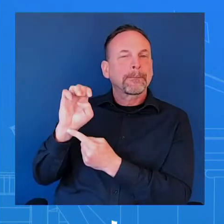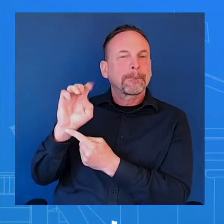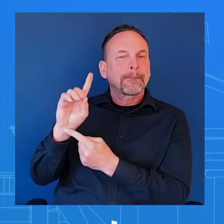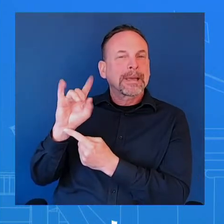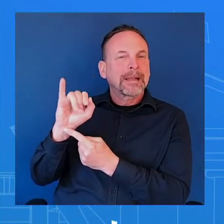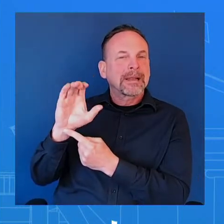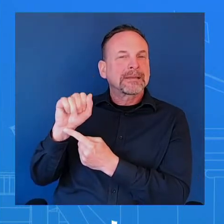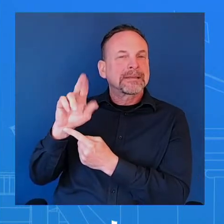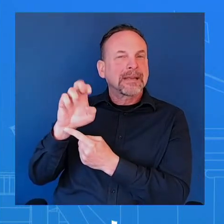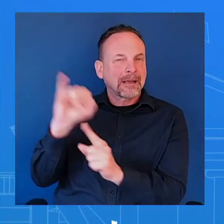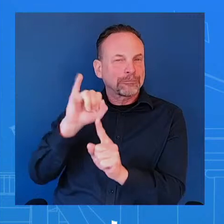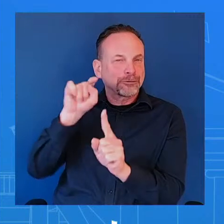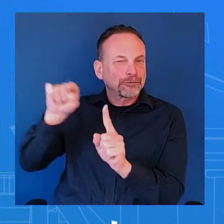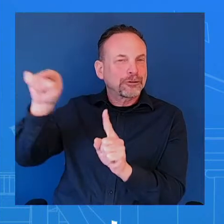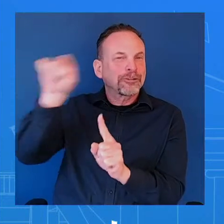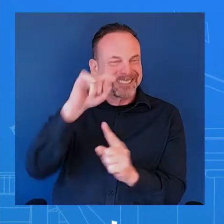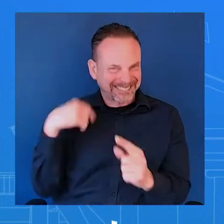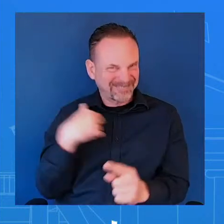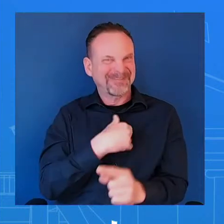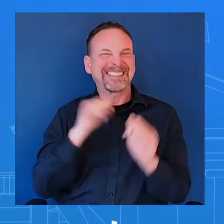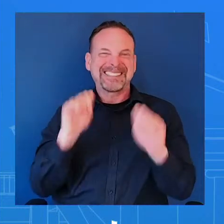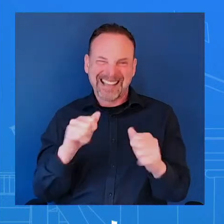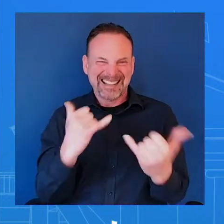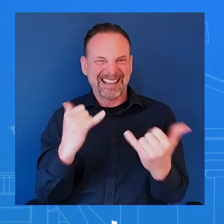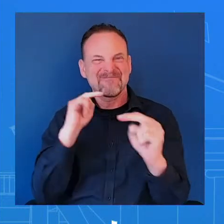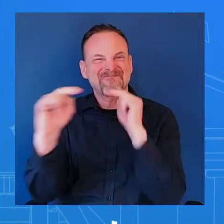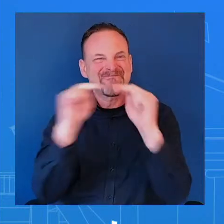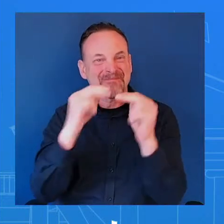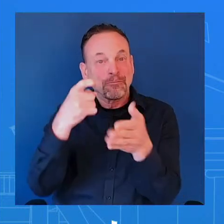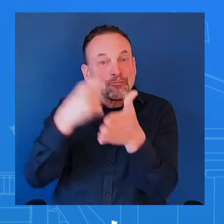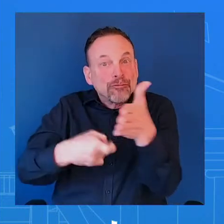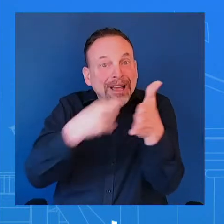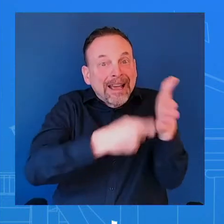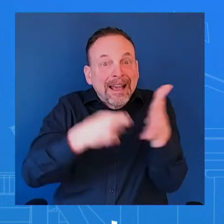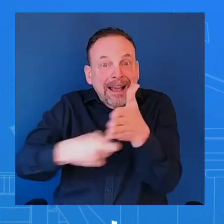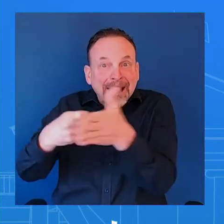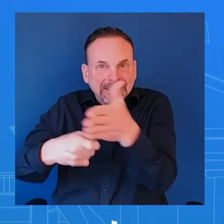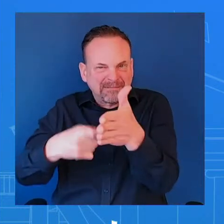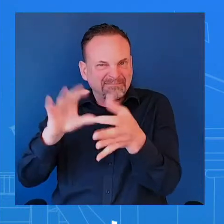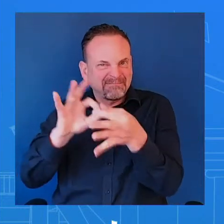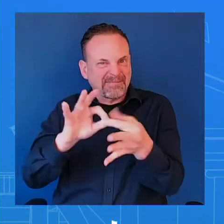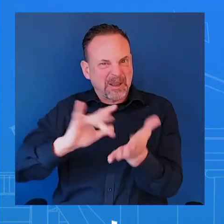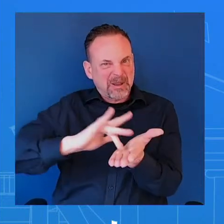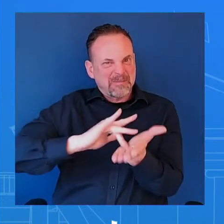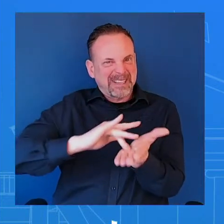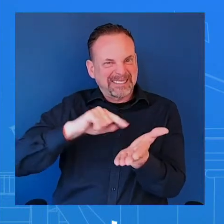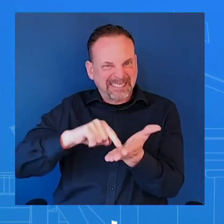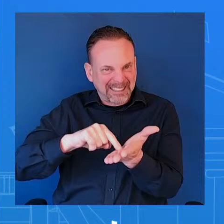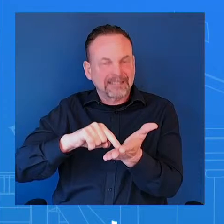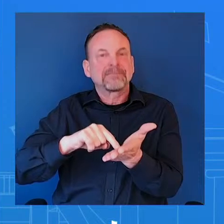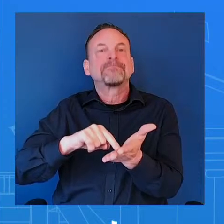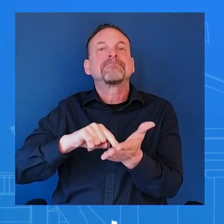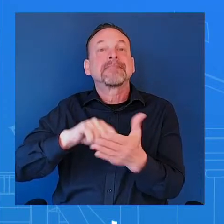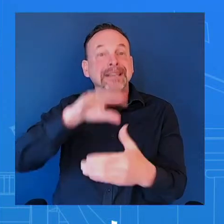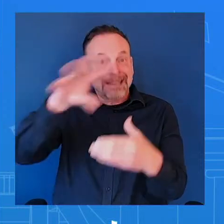and 35 bucks for insulin to all Americans. This work to deliver lower healthcare costs